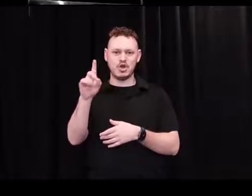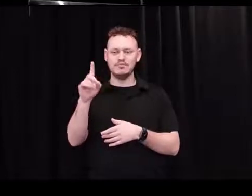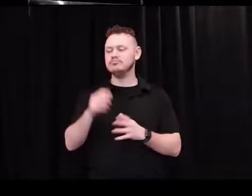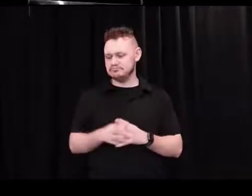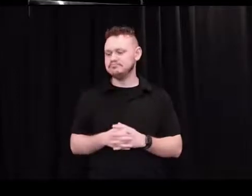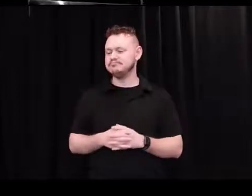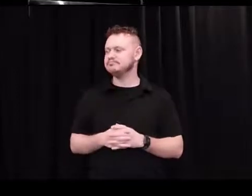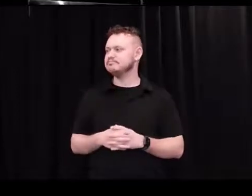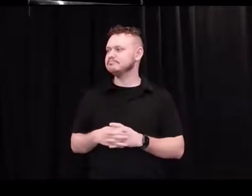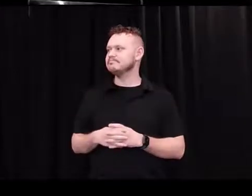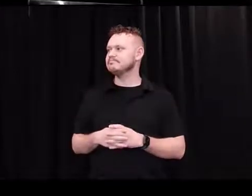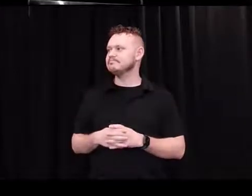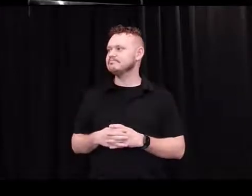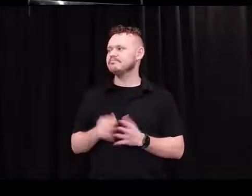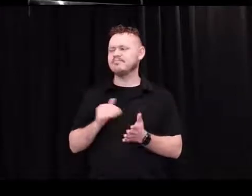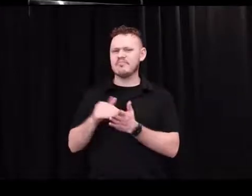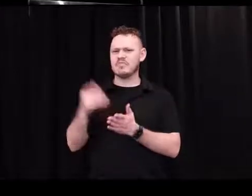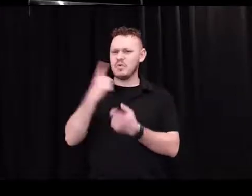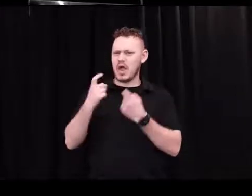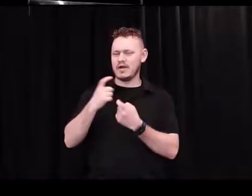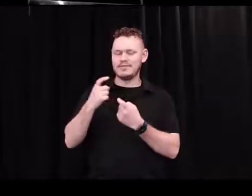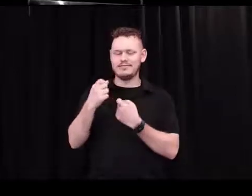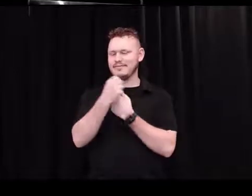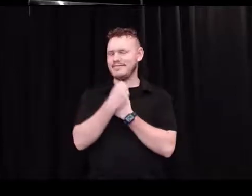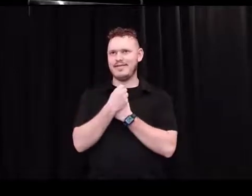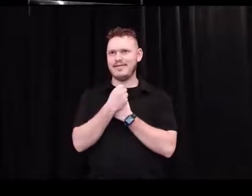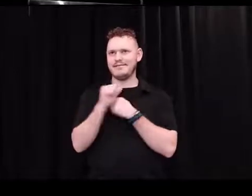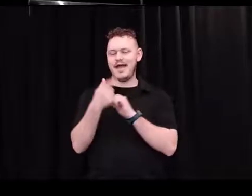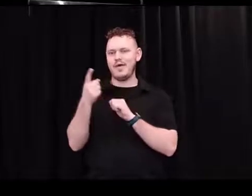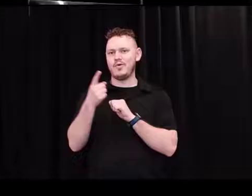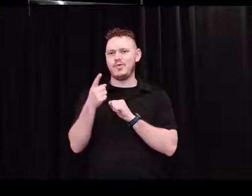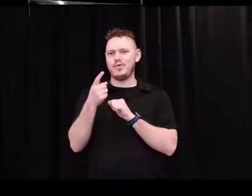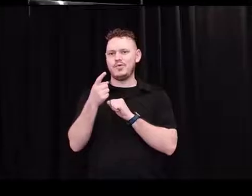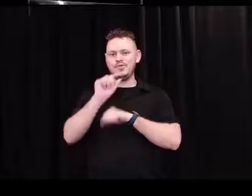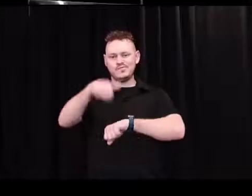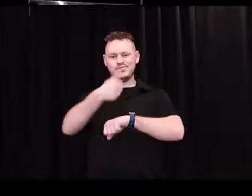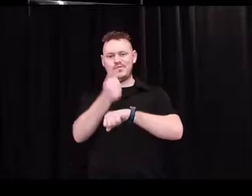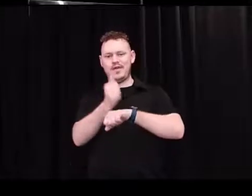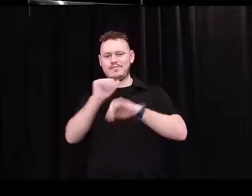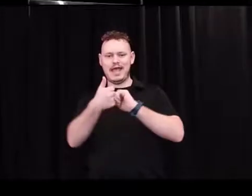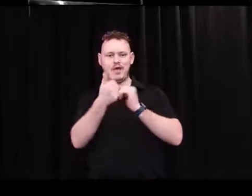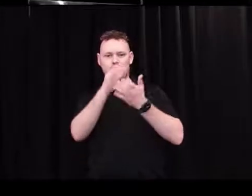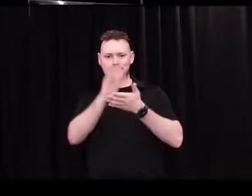that I get and loved the way that you framed how to do the design, but the question I get